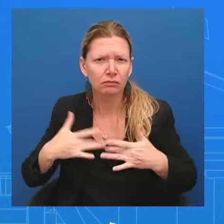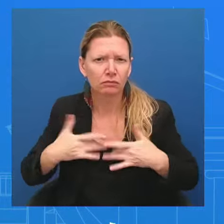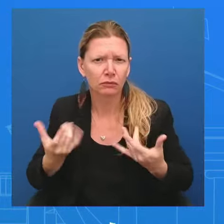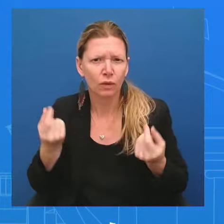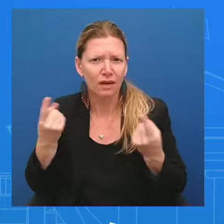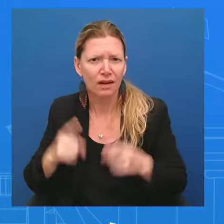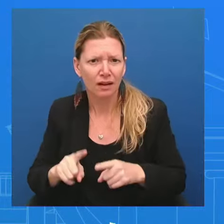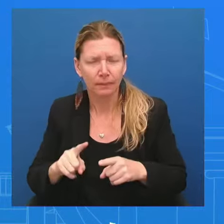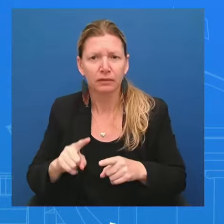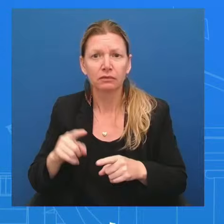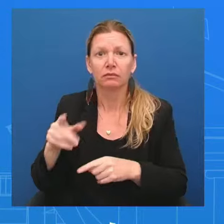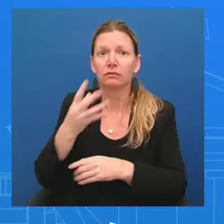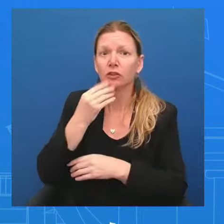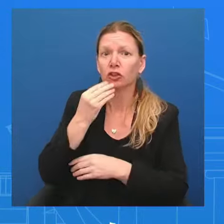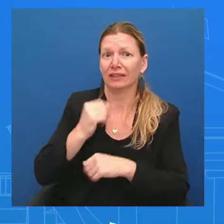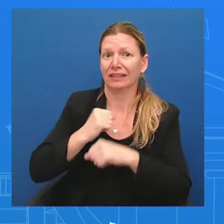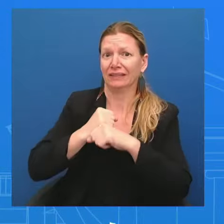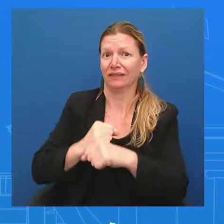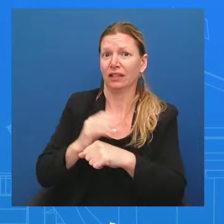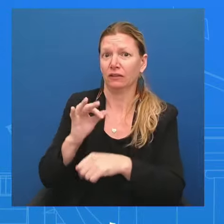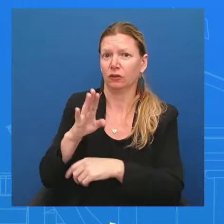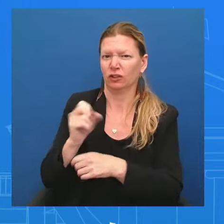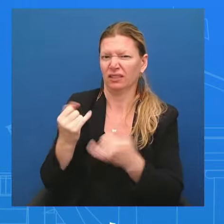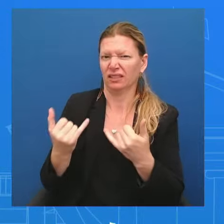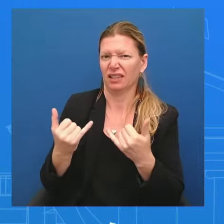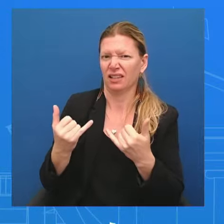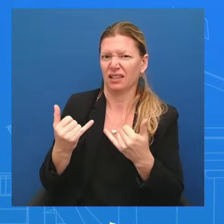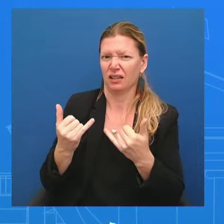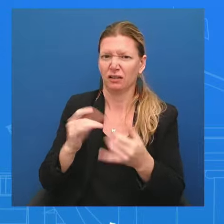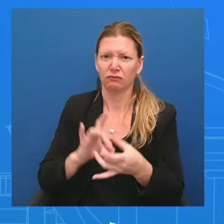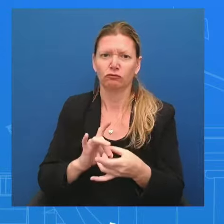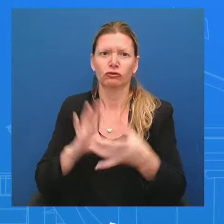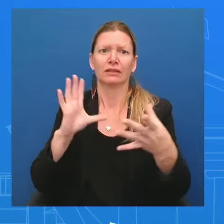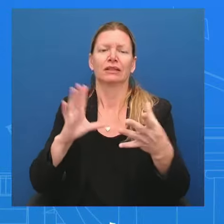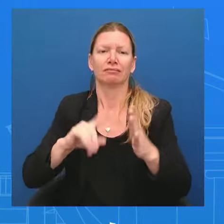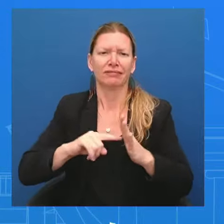that point to the fire being caused by a secondary explosion, not the initial strike.